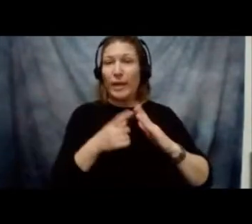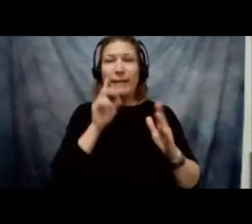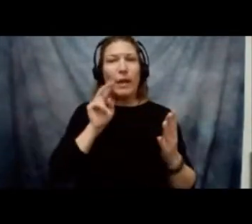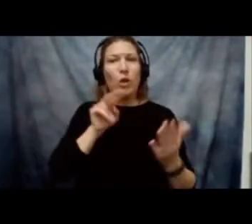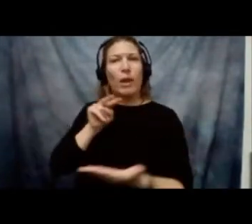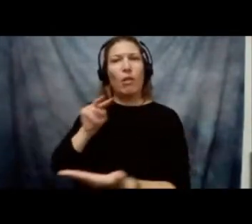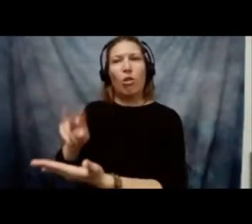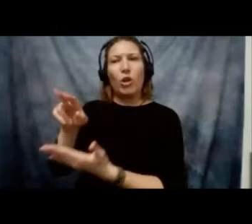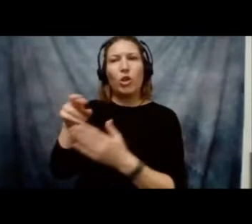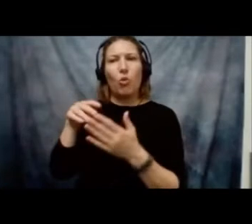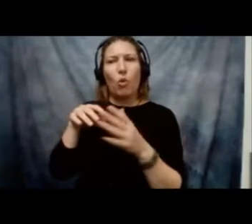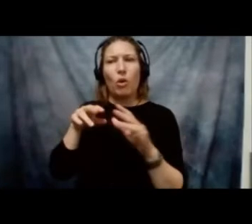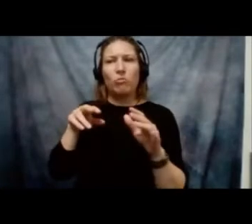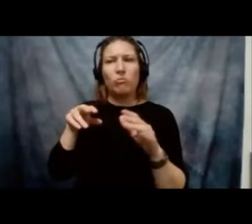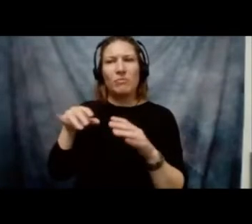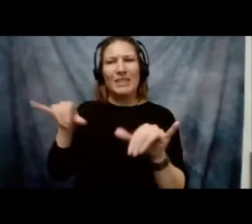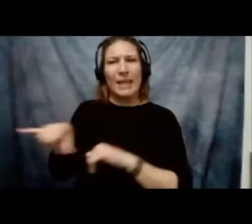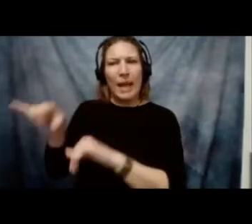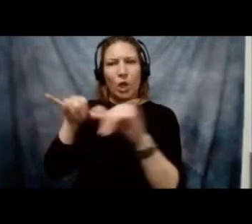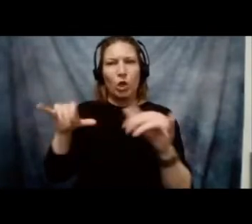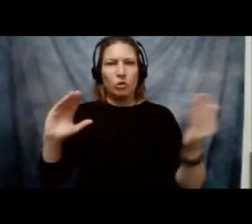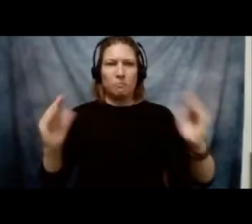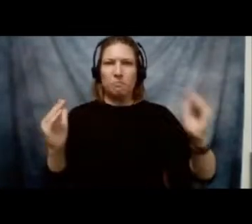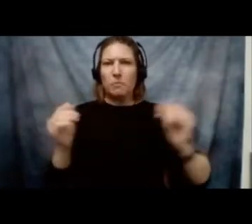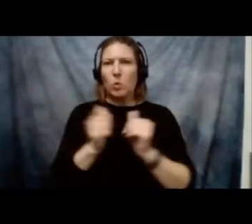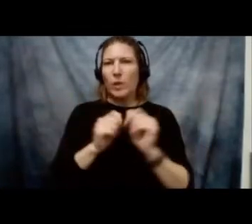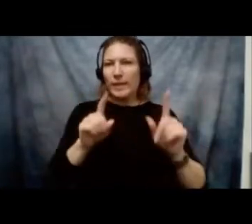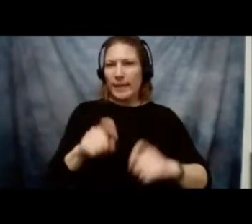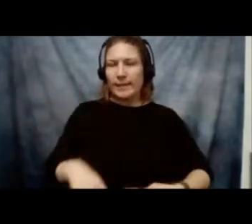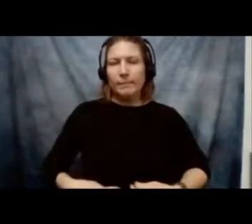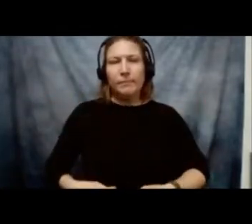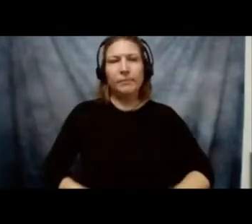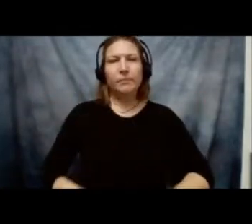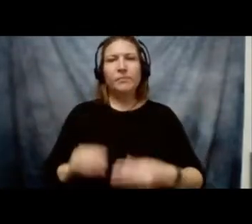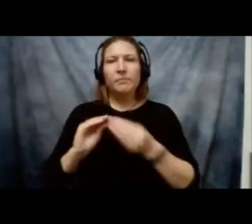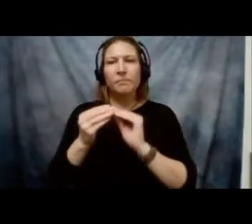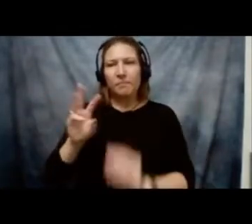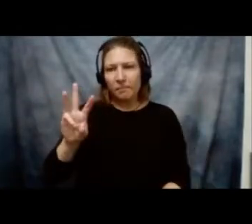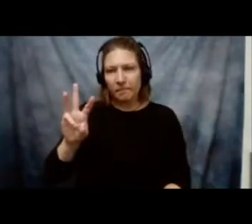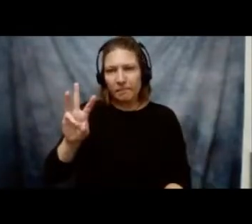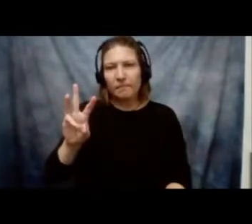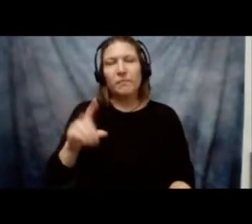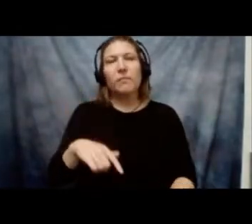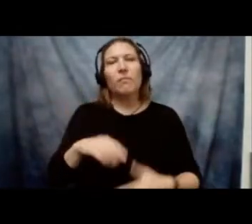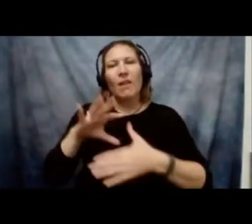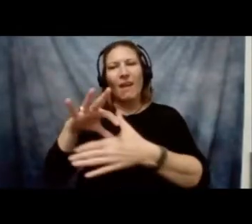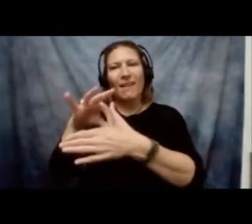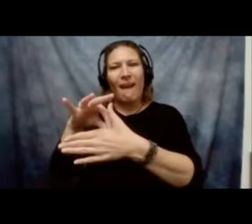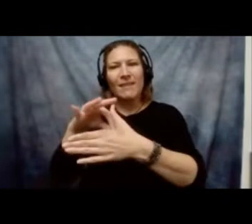the sixth one is really improving content this is something that you have almost full control